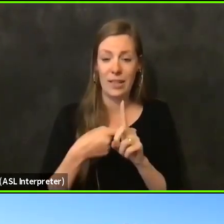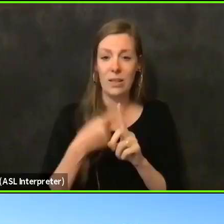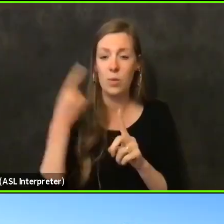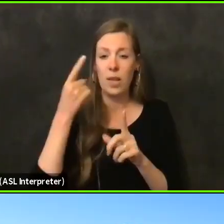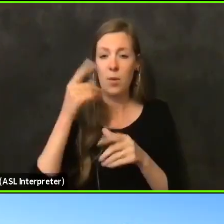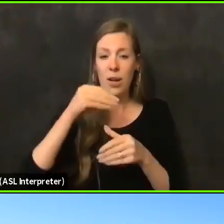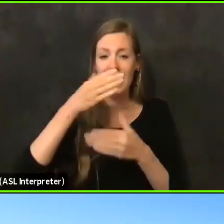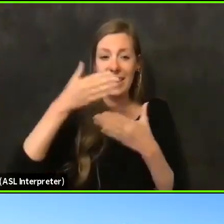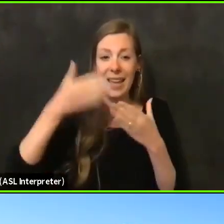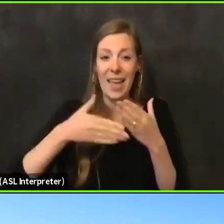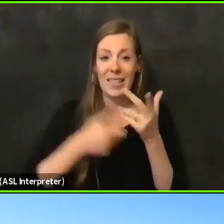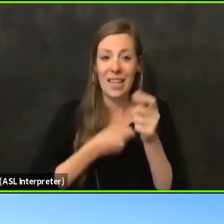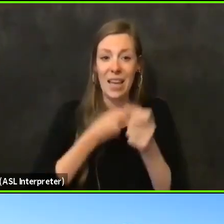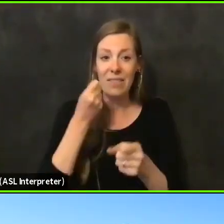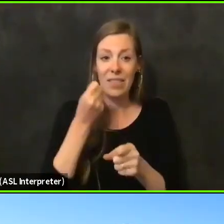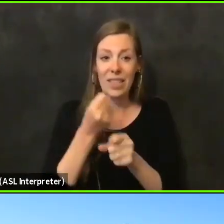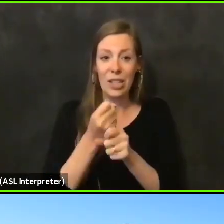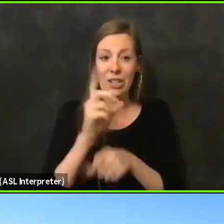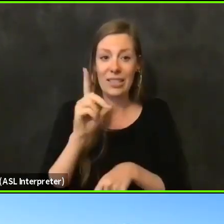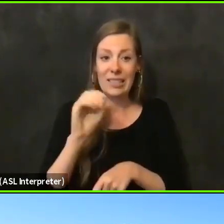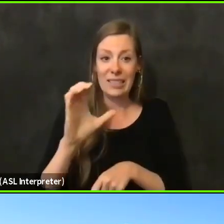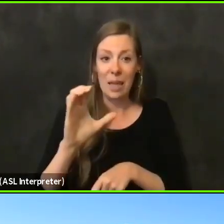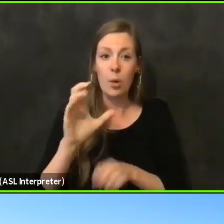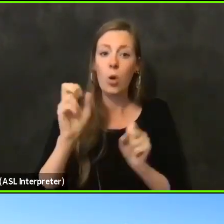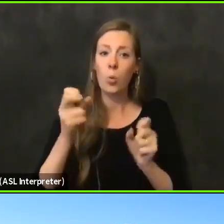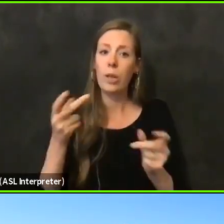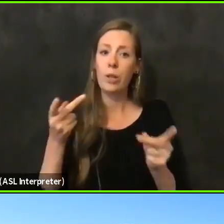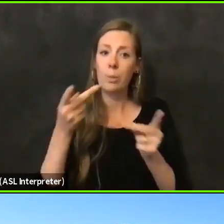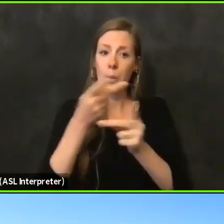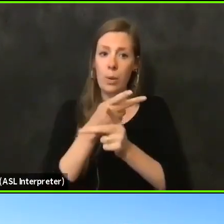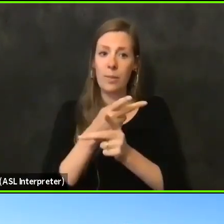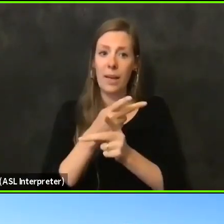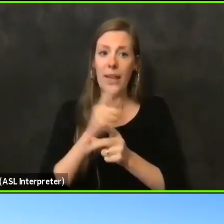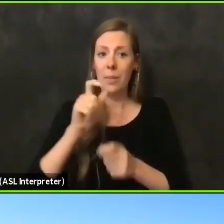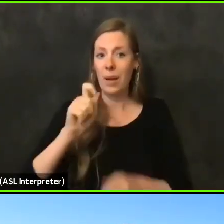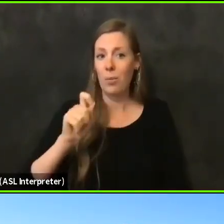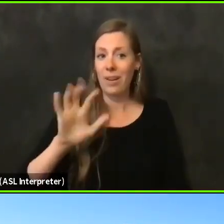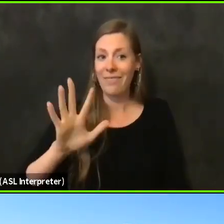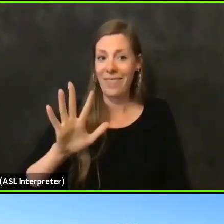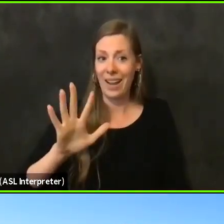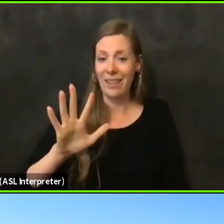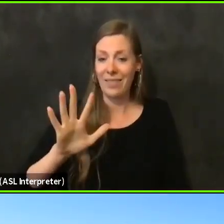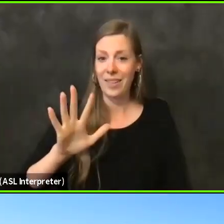December, we were able to multiply our case by point five have our case right.